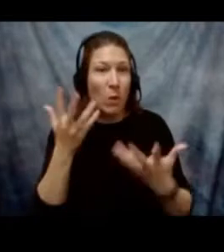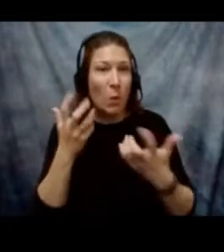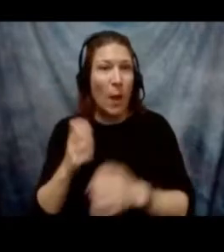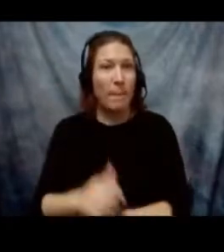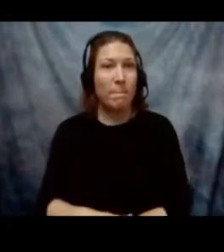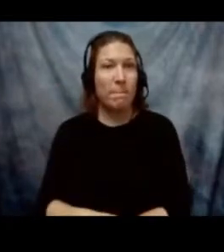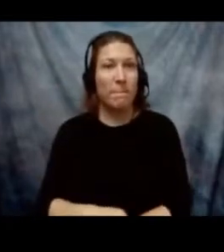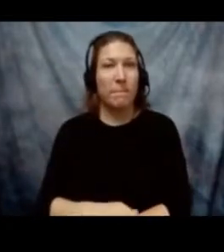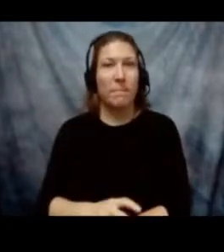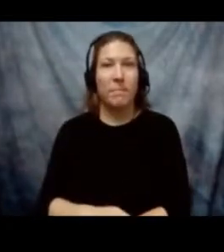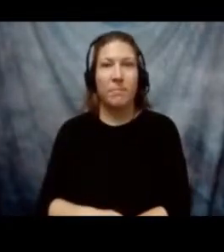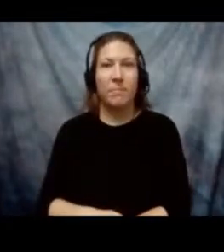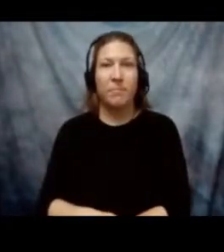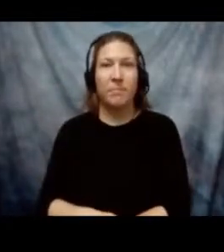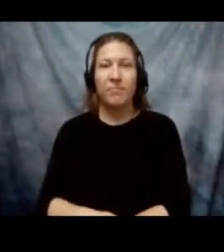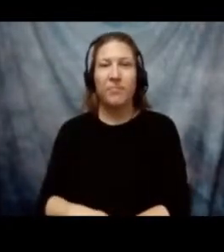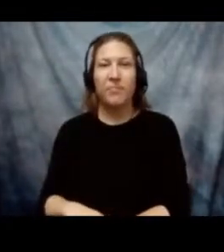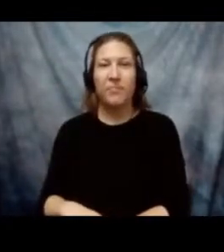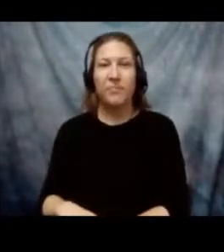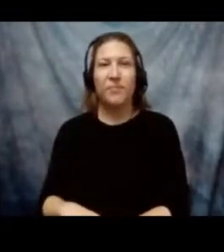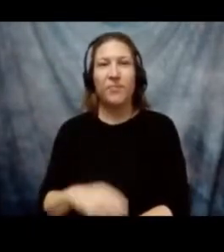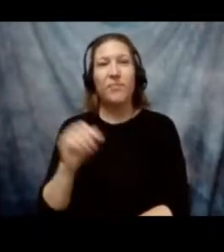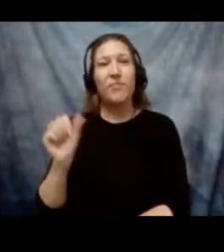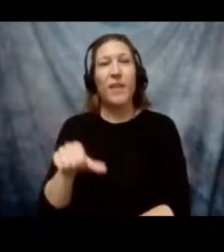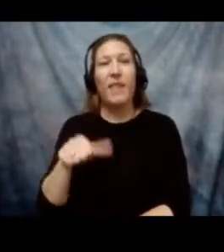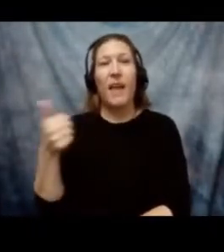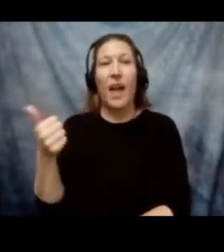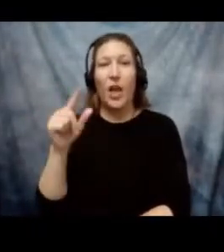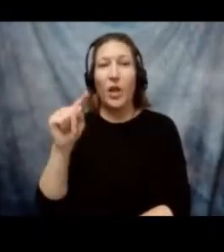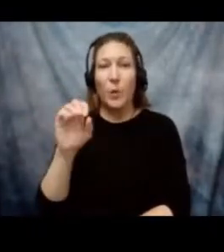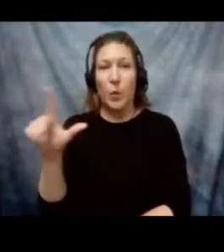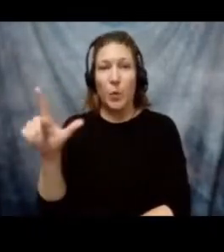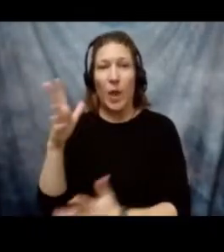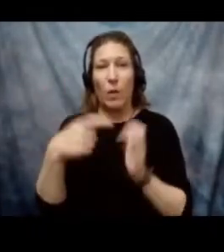so the second tool that i want to show you is actually within powerpoint itself